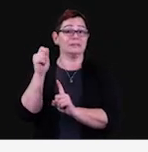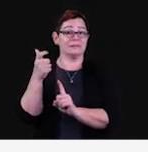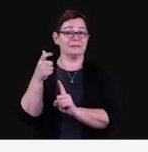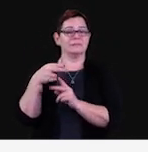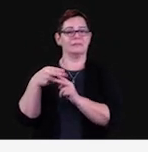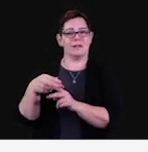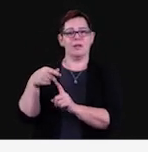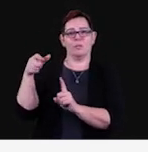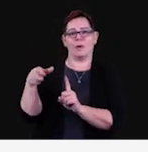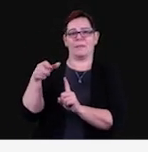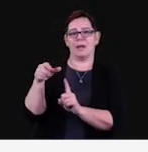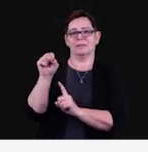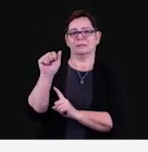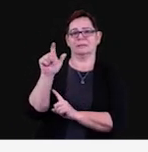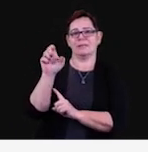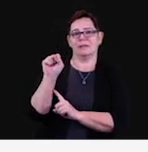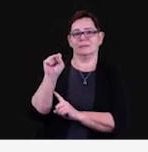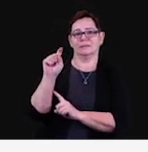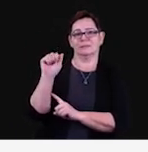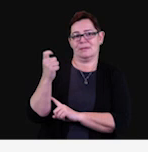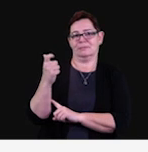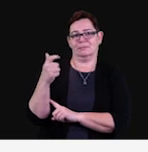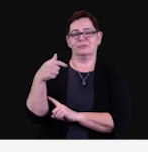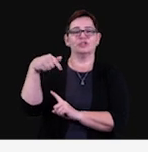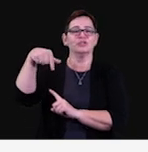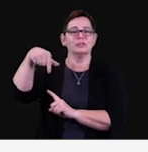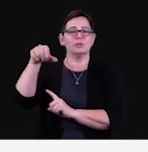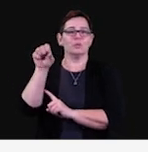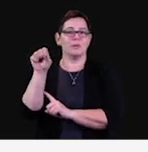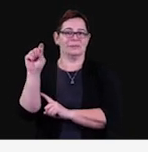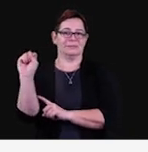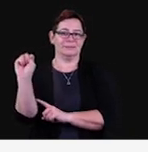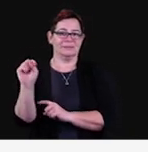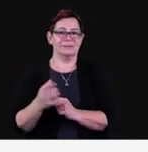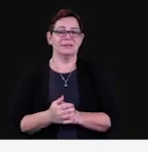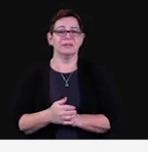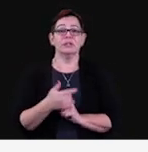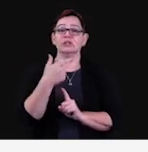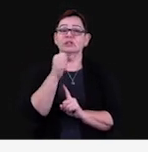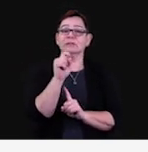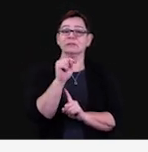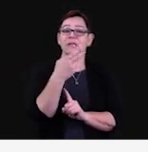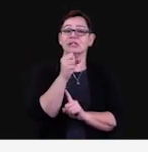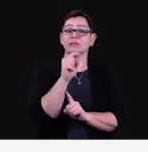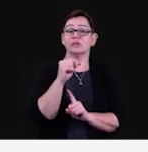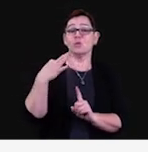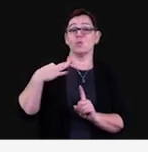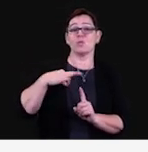The GST/HST credit is a tax-free payment for people with low and modest incomes.